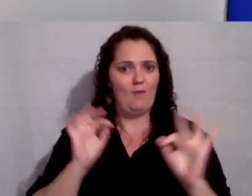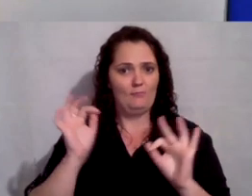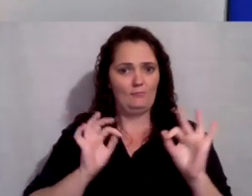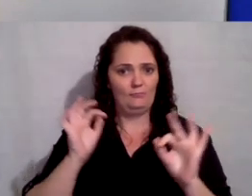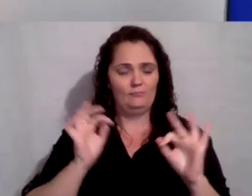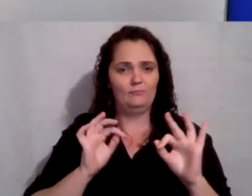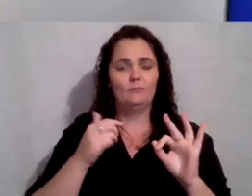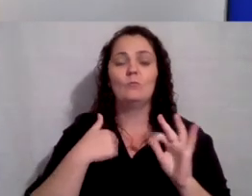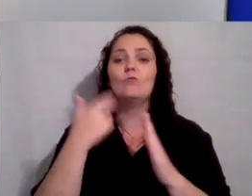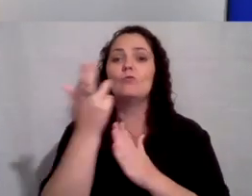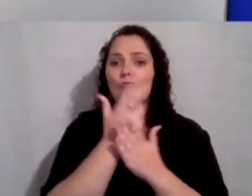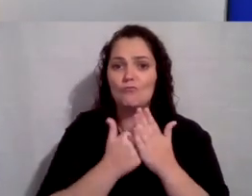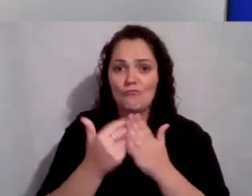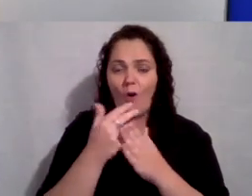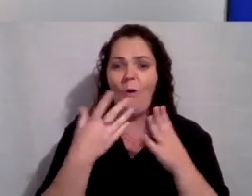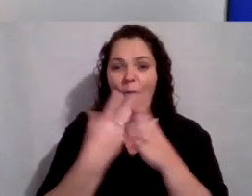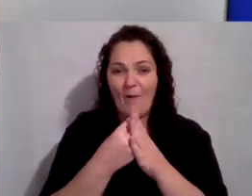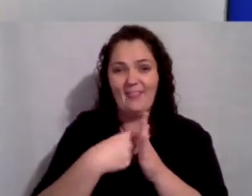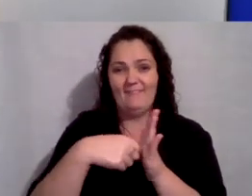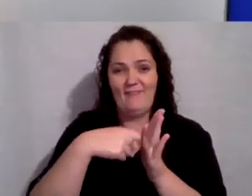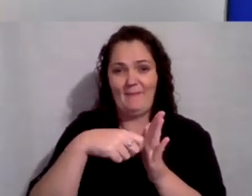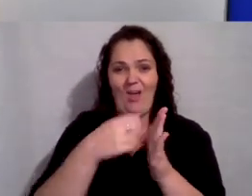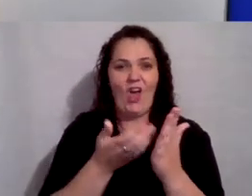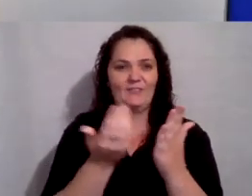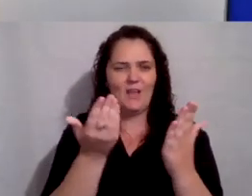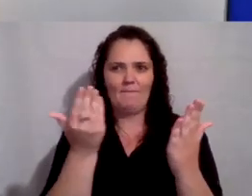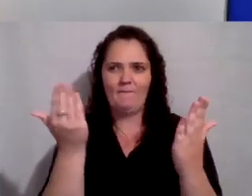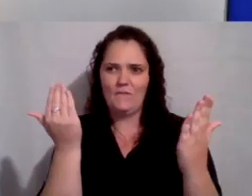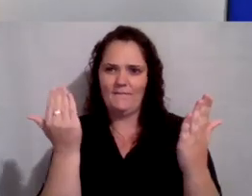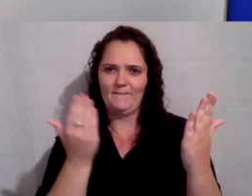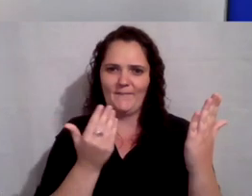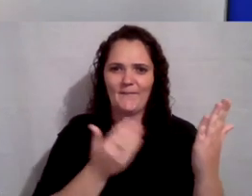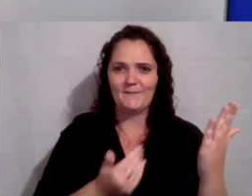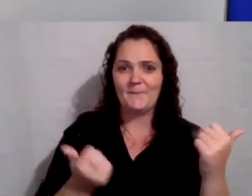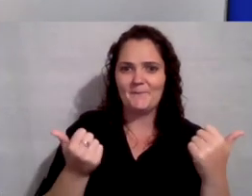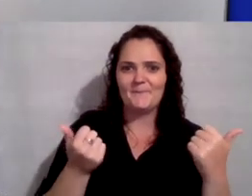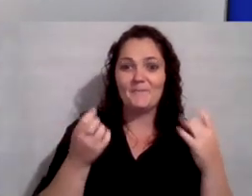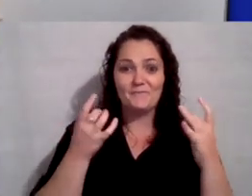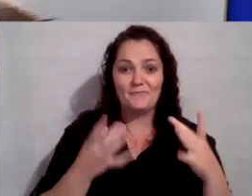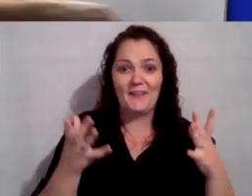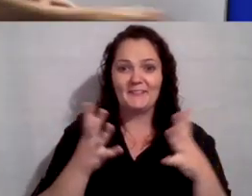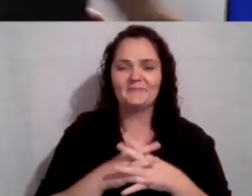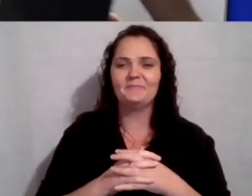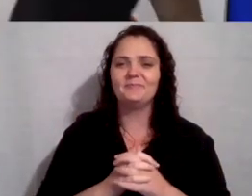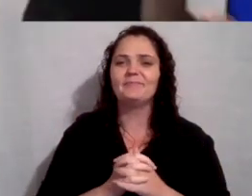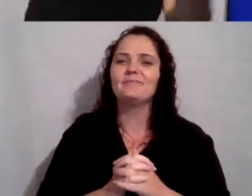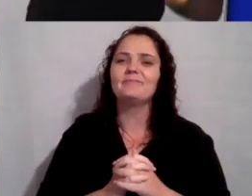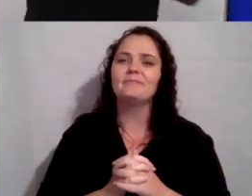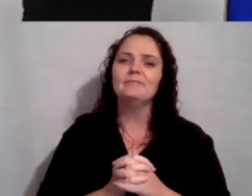start drawing only with our erasers, subtractive drawing. Alright everybody, got that? Let's get it set okay